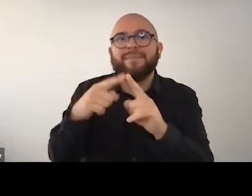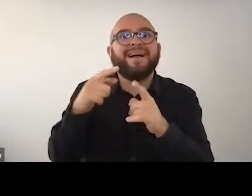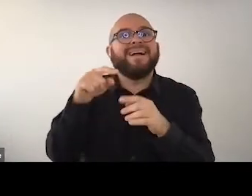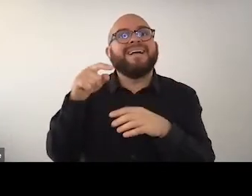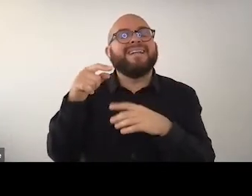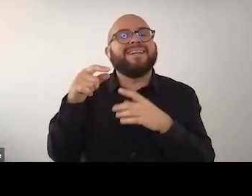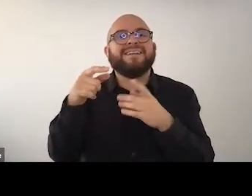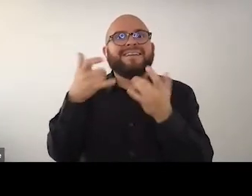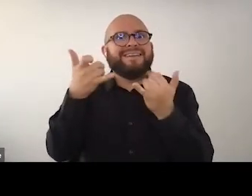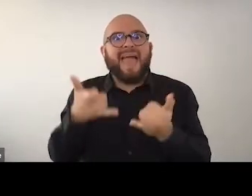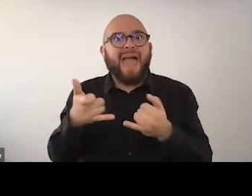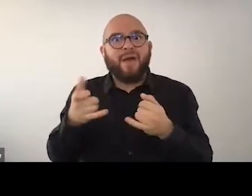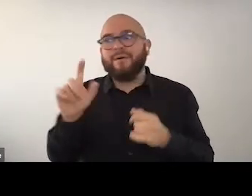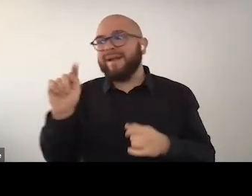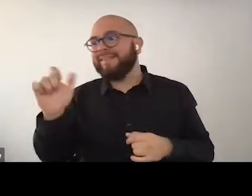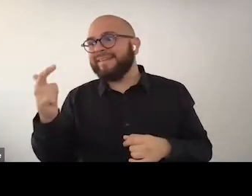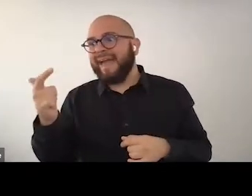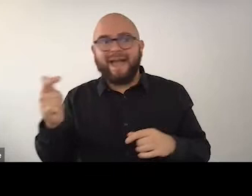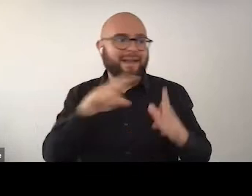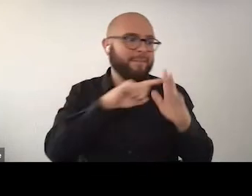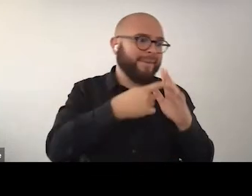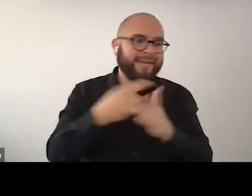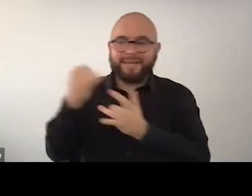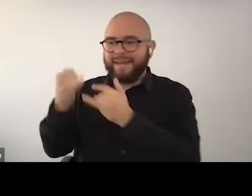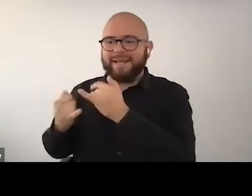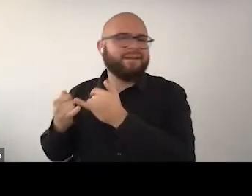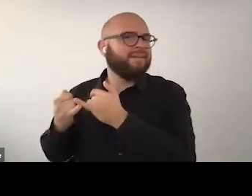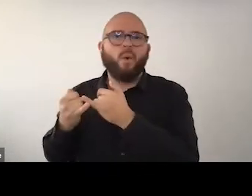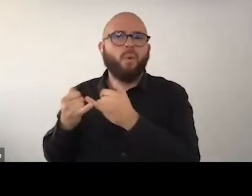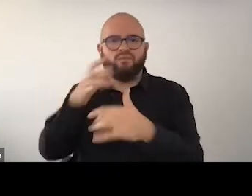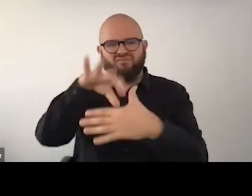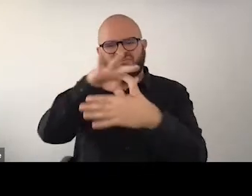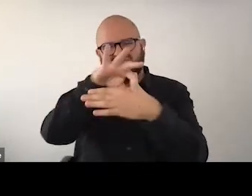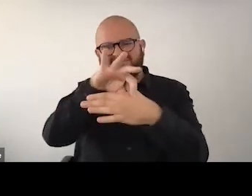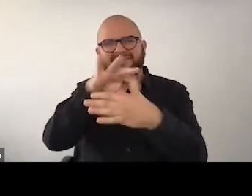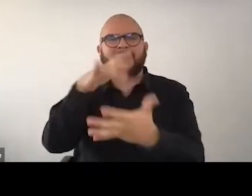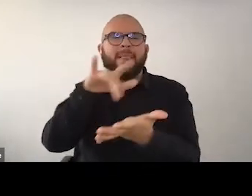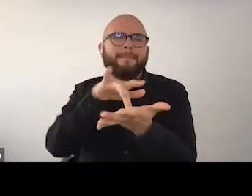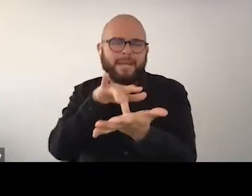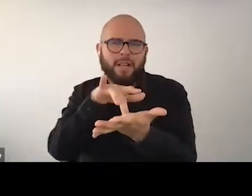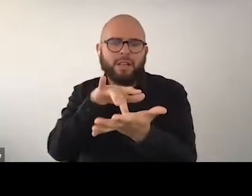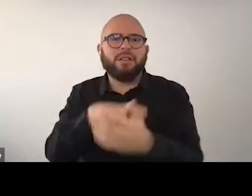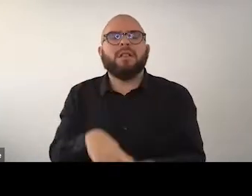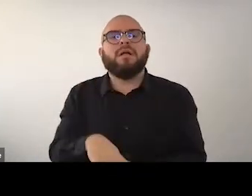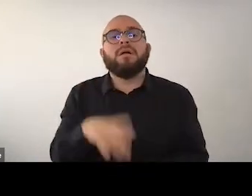in the main part of the commercial. They can also change the setting and wardrobe,